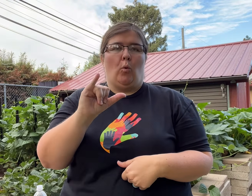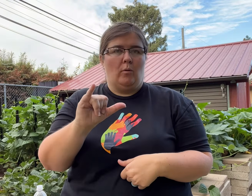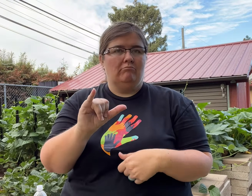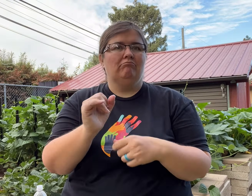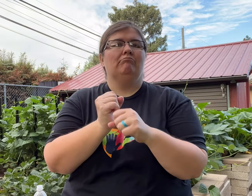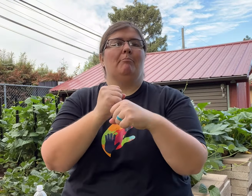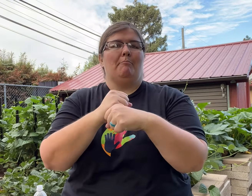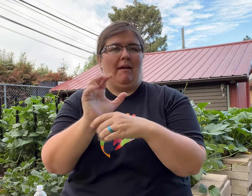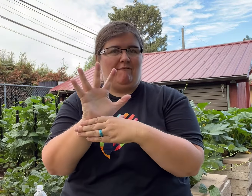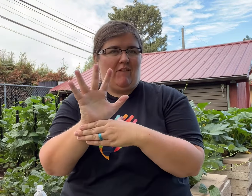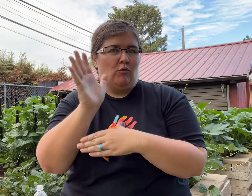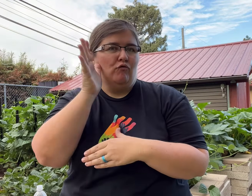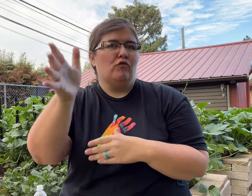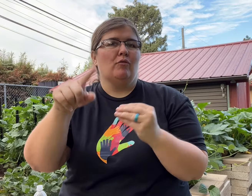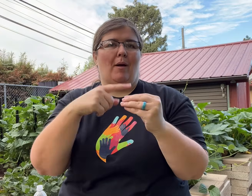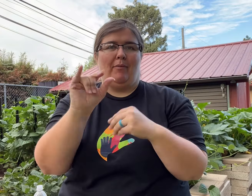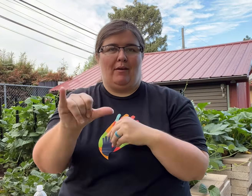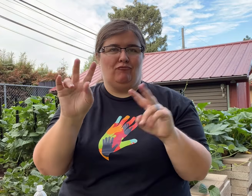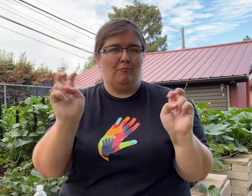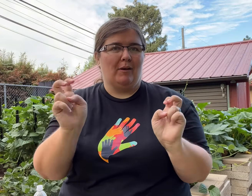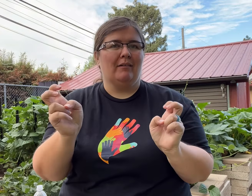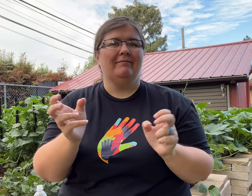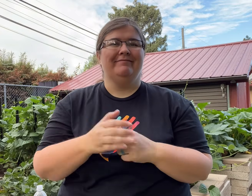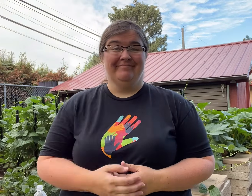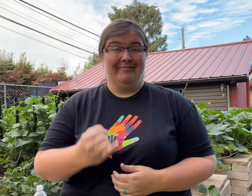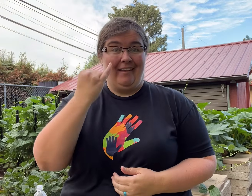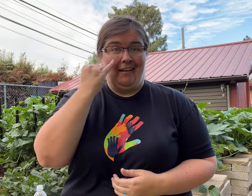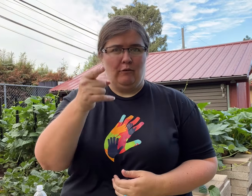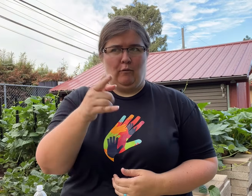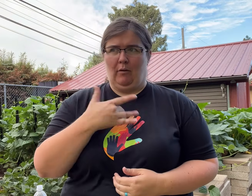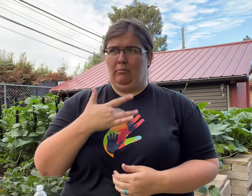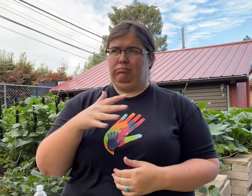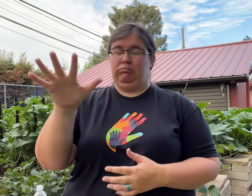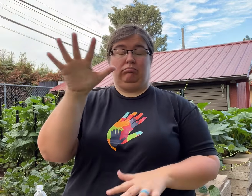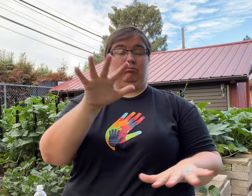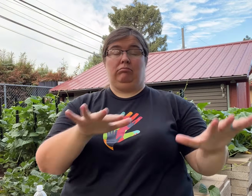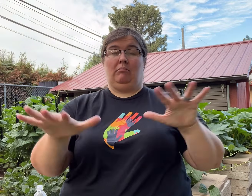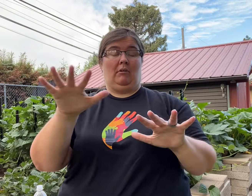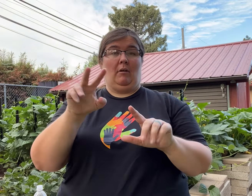know that you want me to make more videos on this topic in the future. And if you're feeling like,